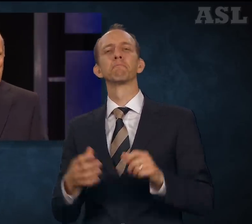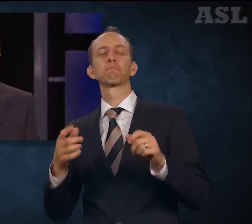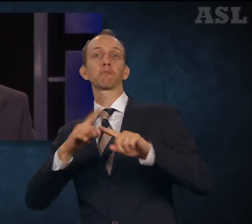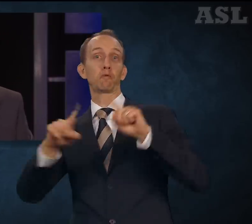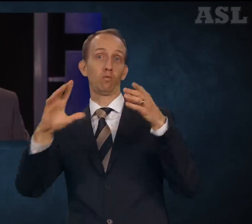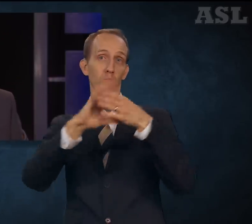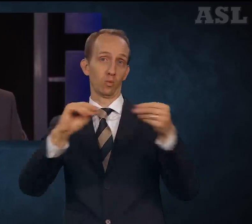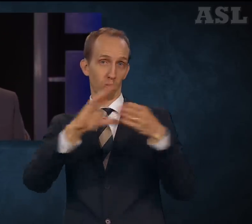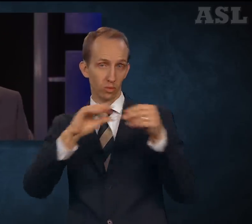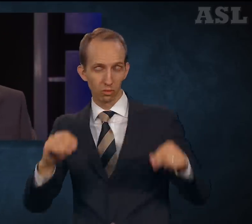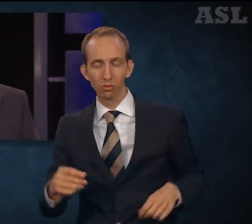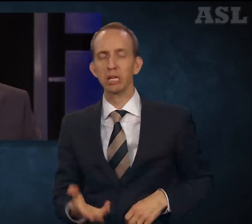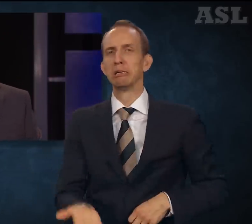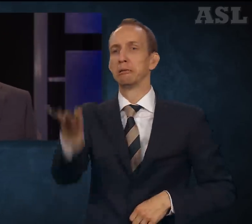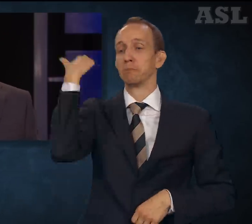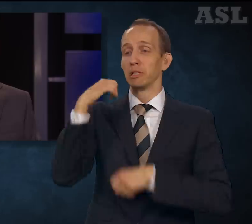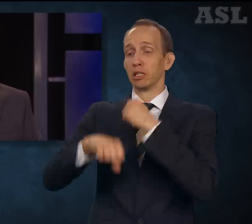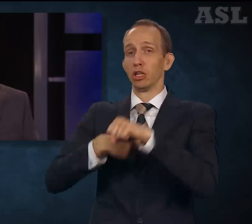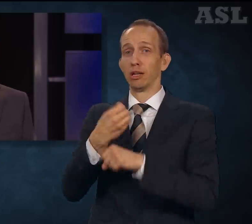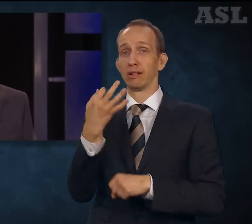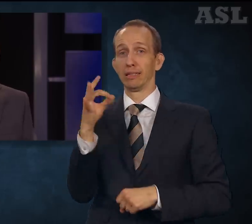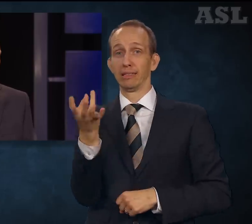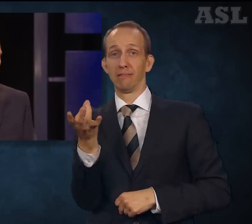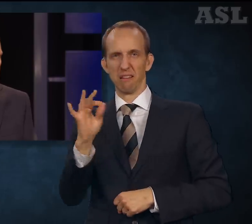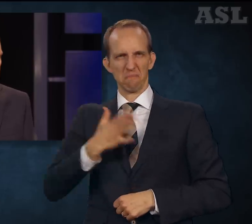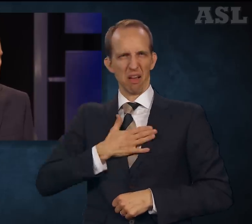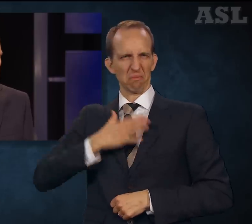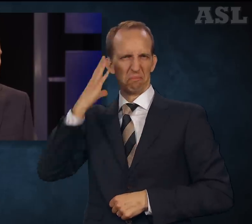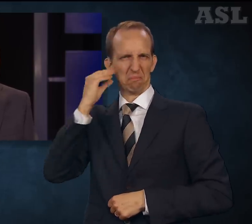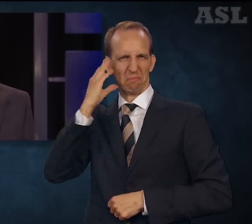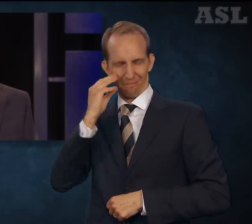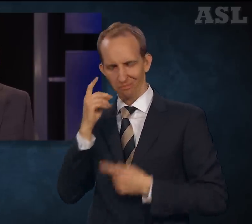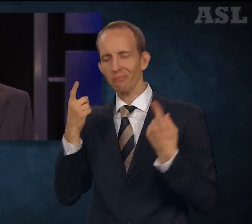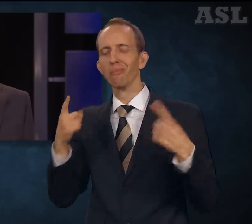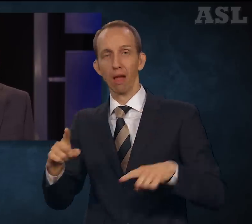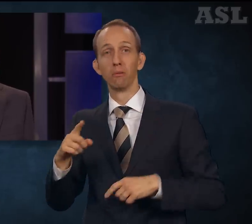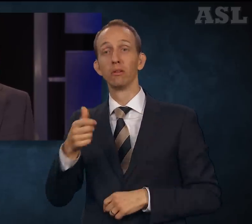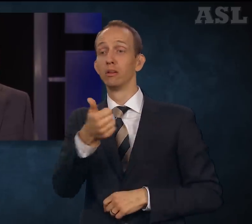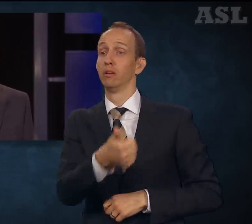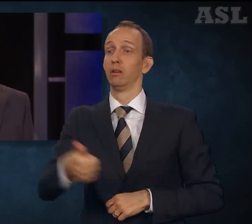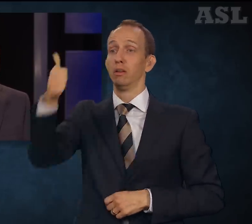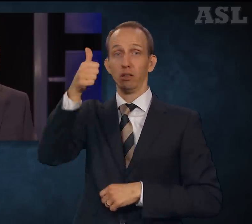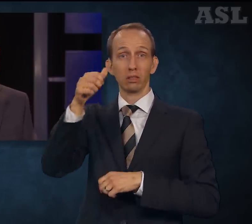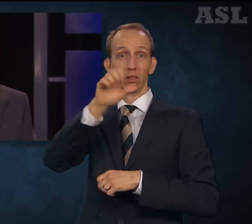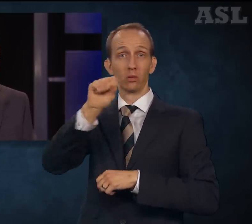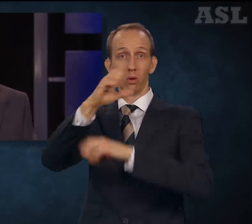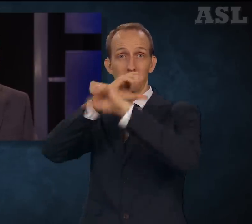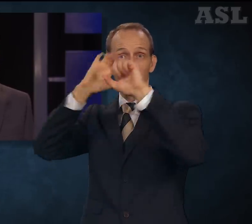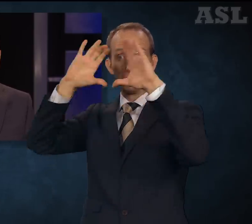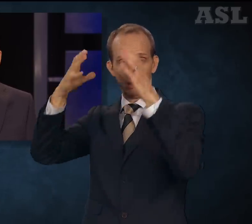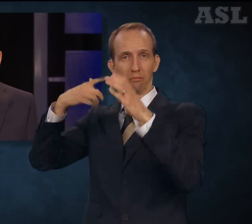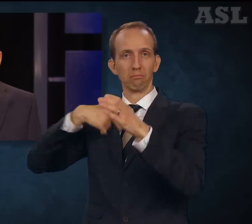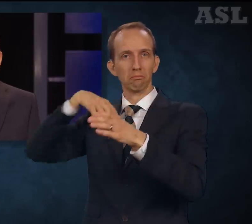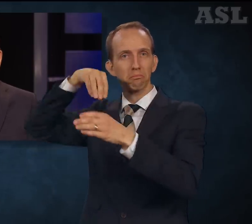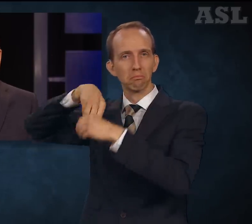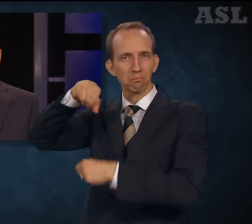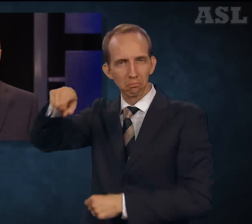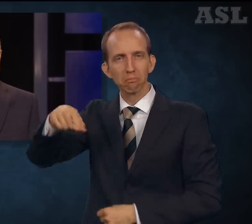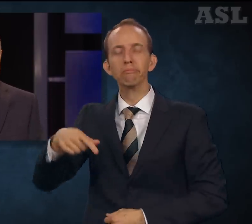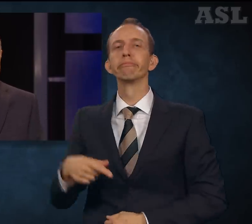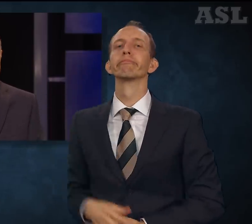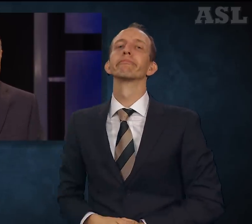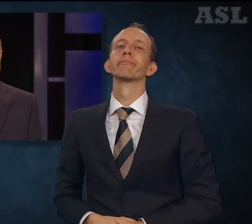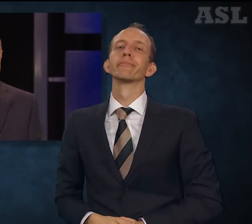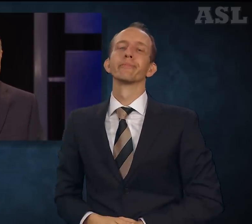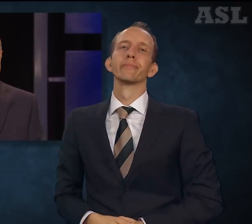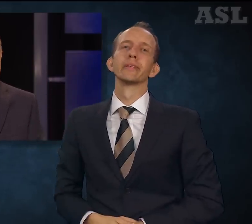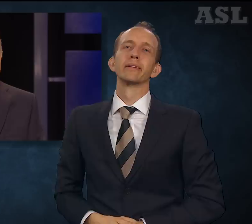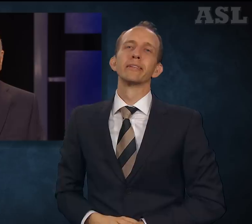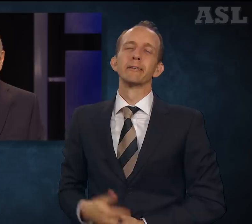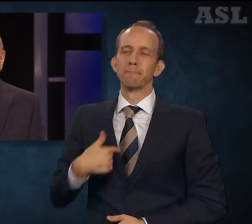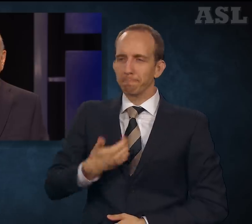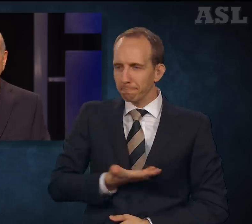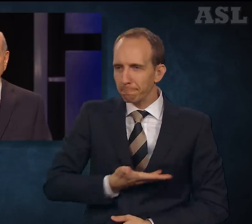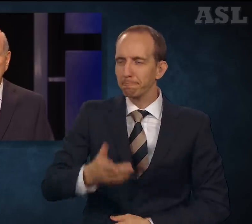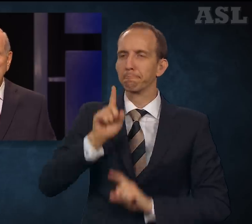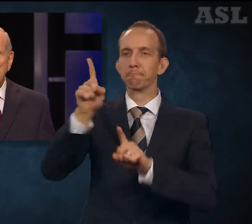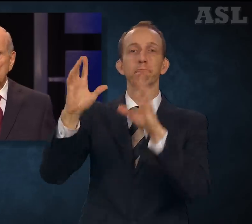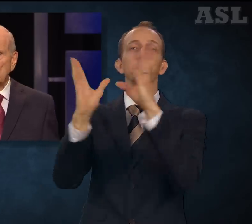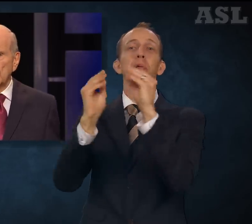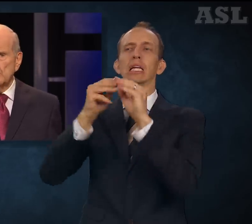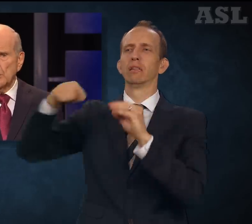LET ME TELL YOU ABOUT AN